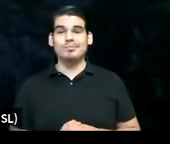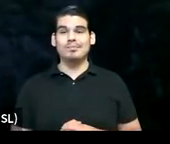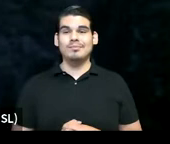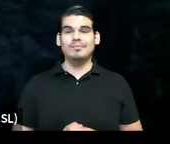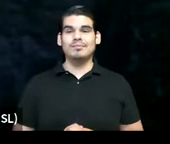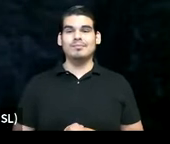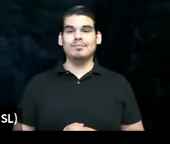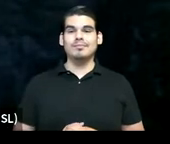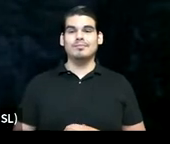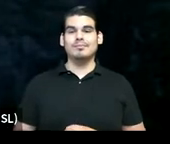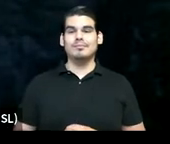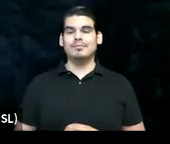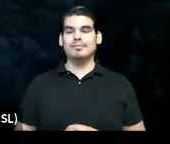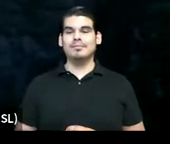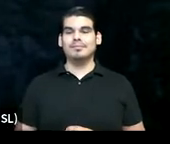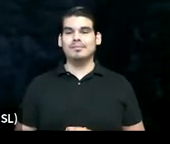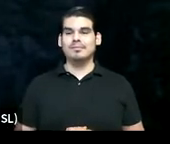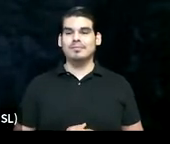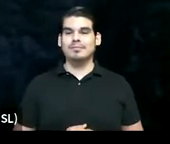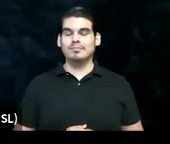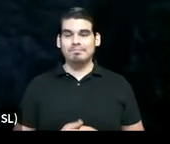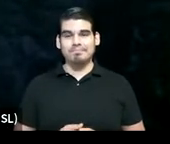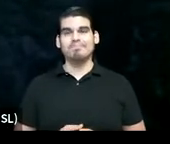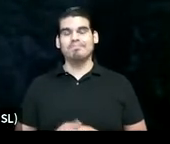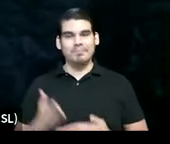The group that had RAD two as a discussion leader.